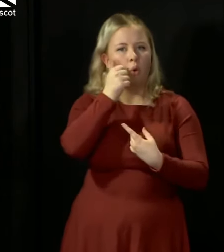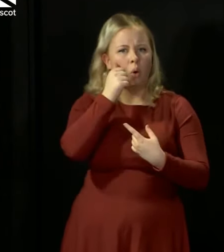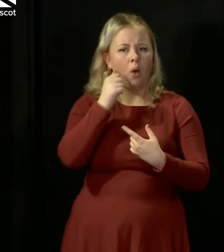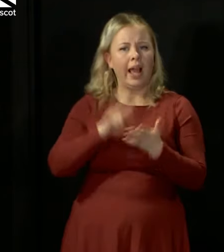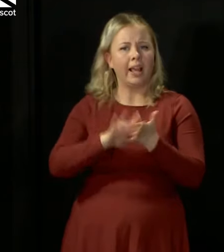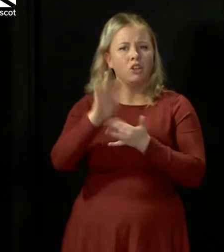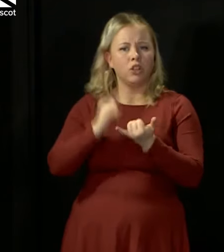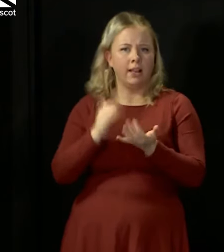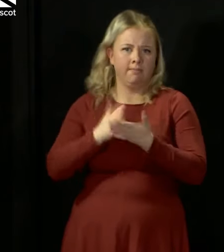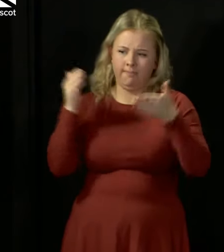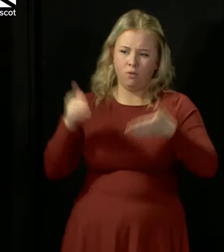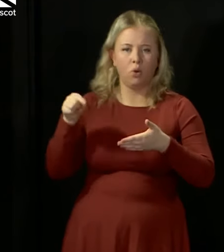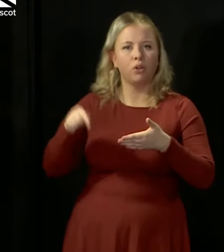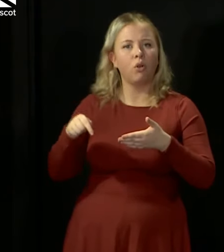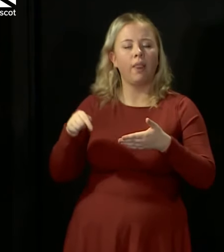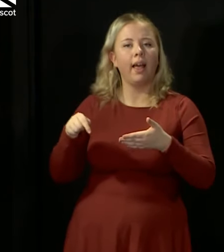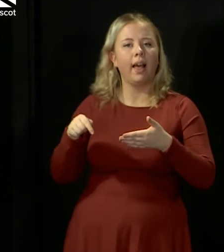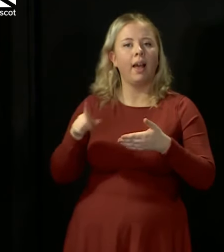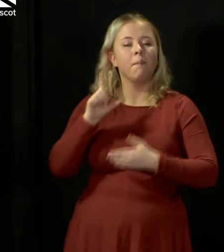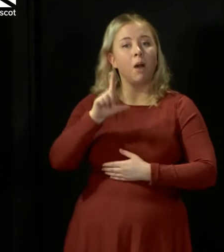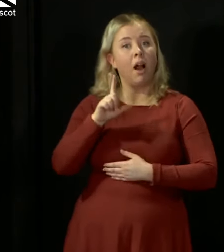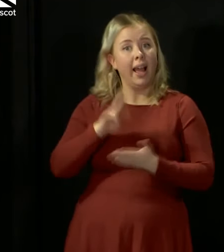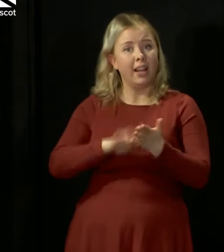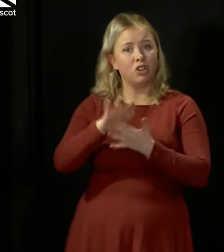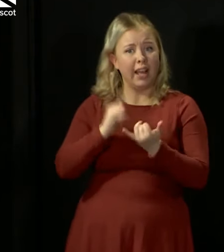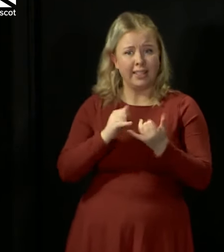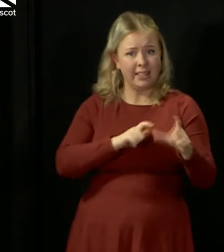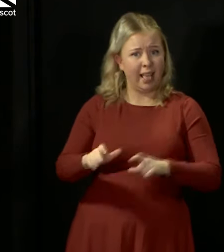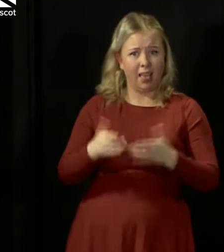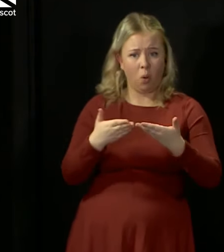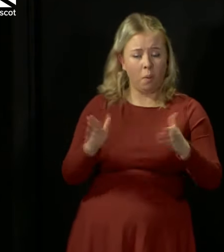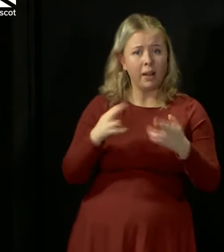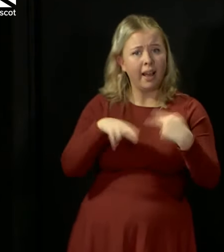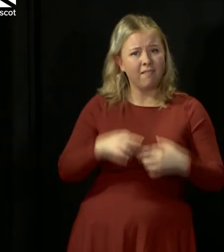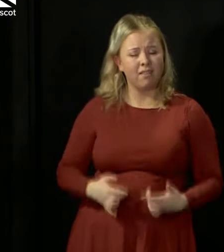on it. But the NHS is still there if you have symptoms or health concerns that are worrying